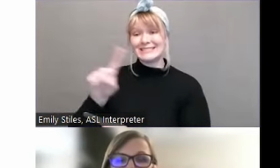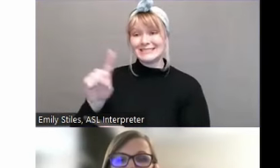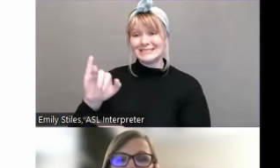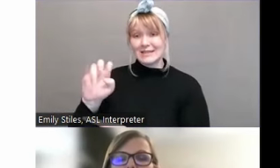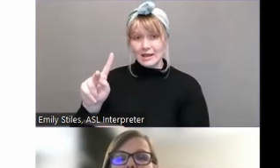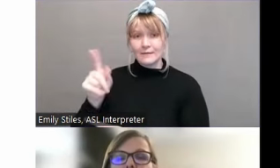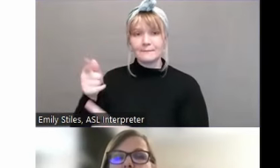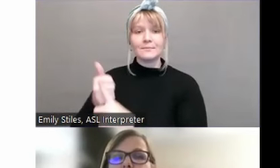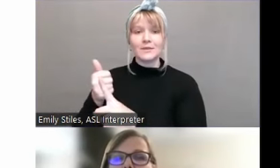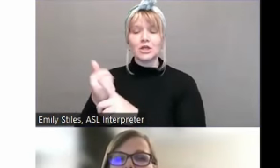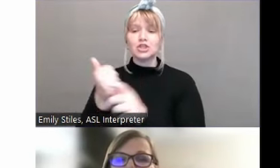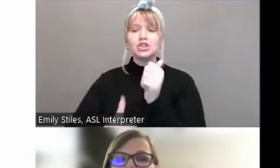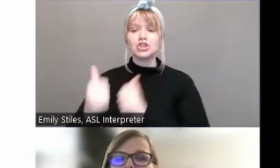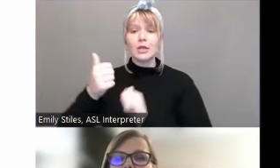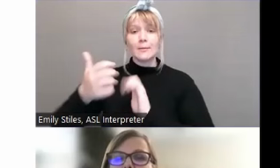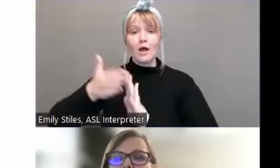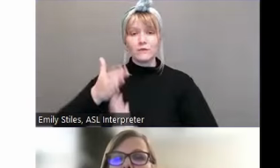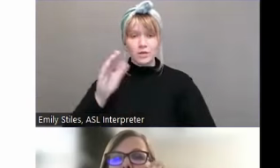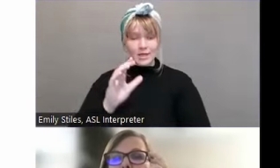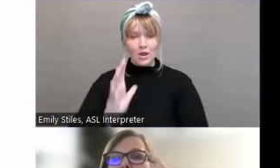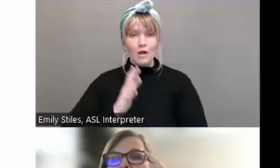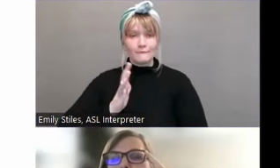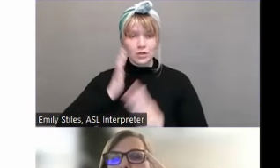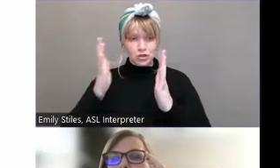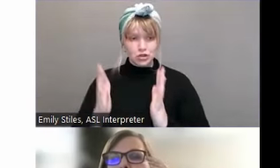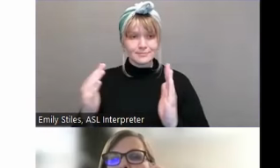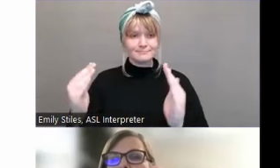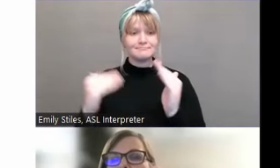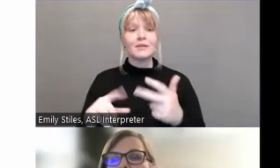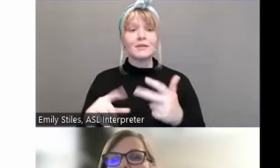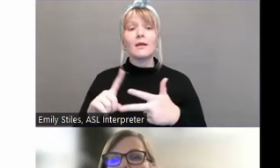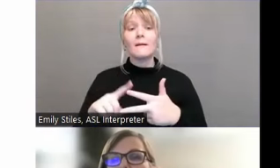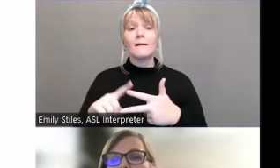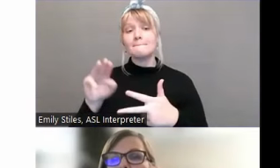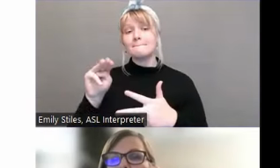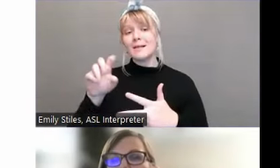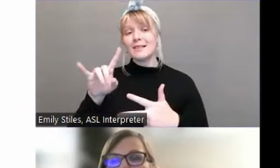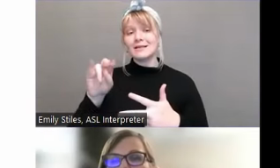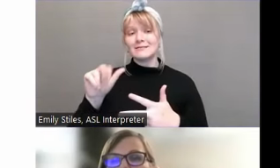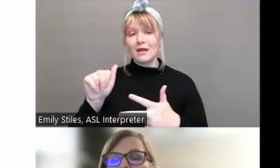Center. Kelsey Addy is the director of planning for CARES of New York, Inc..